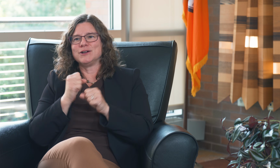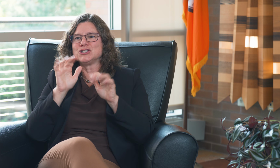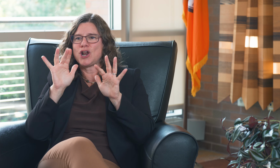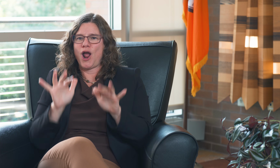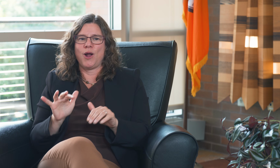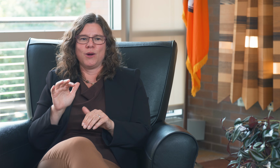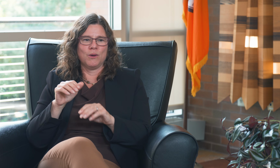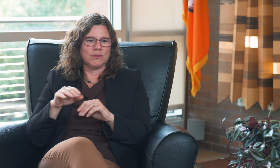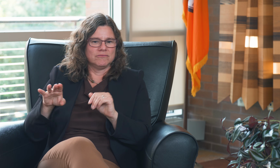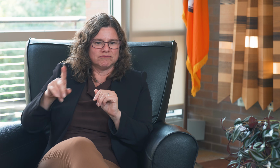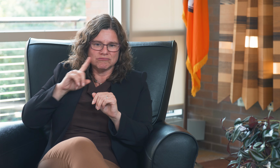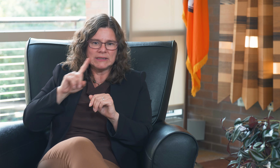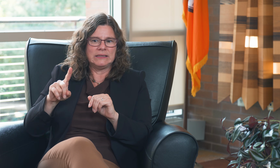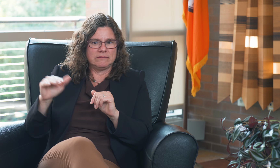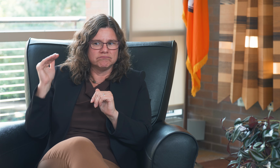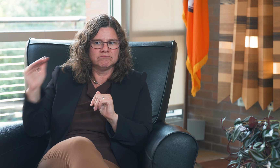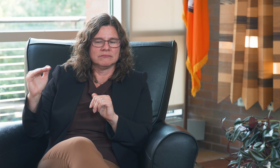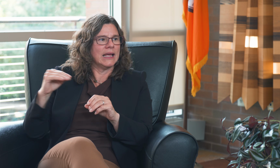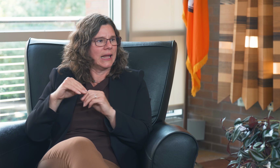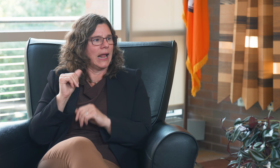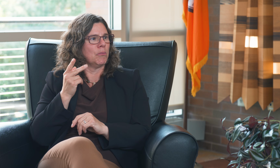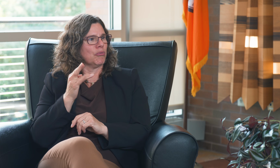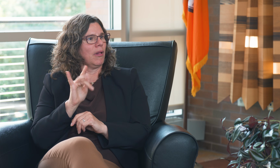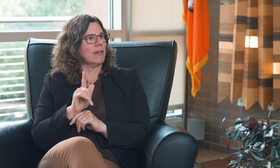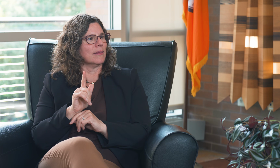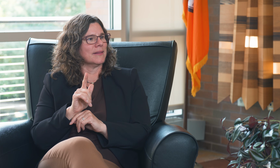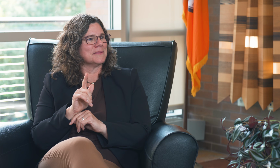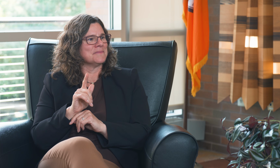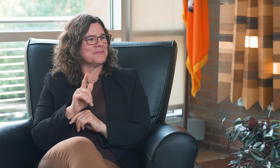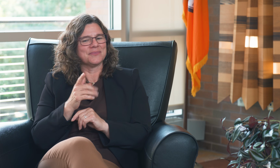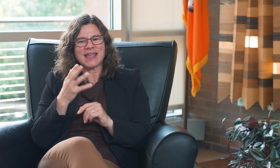there was snow pretty high on the ground in April,